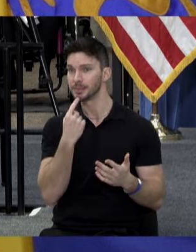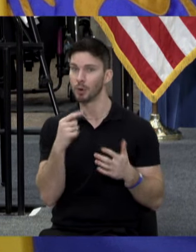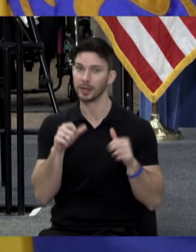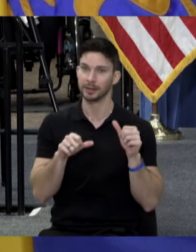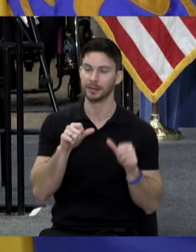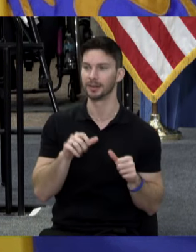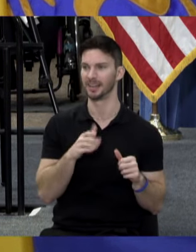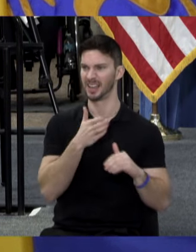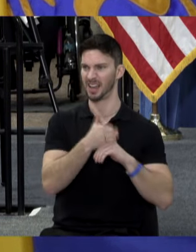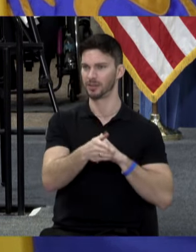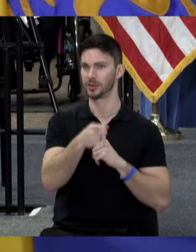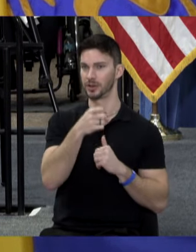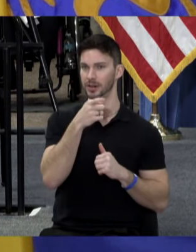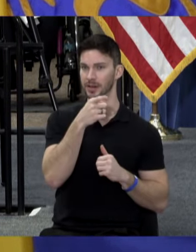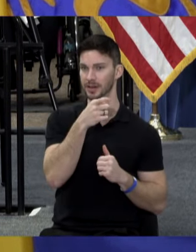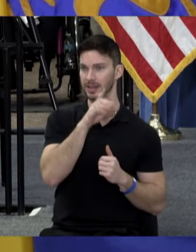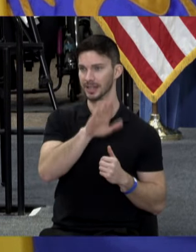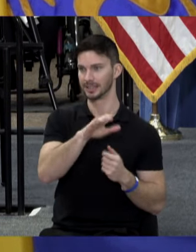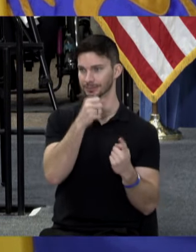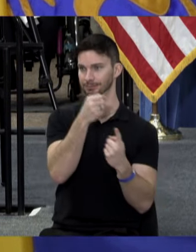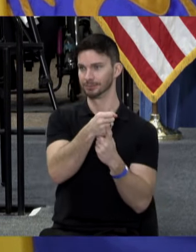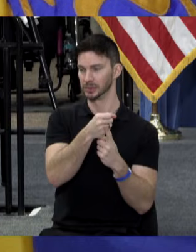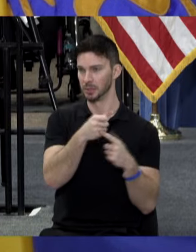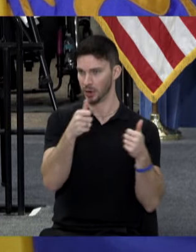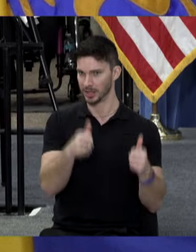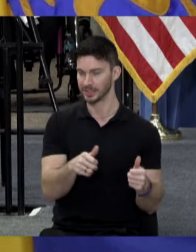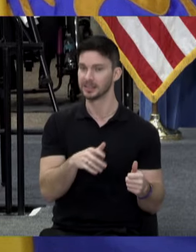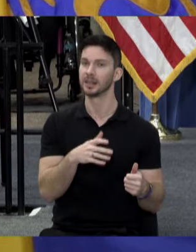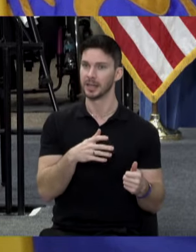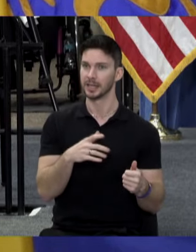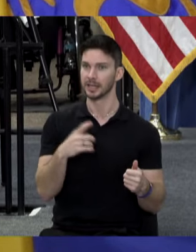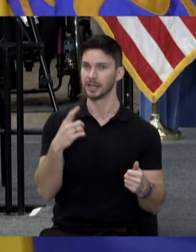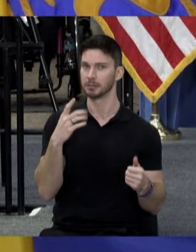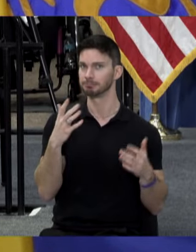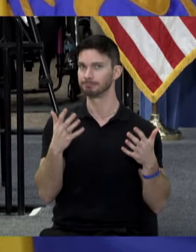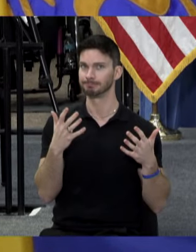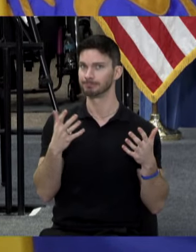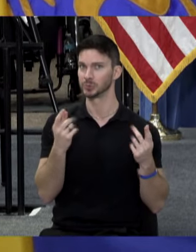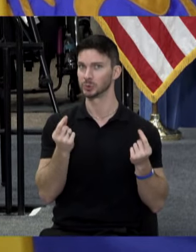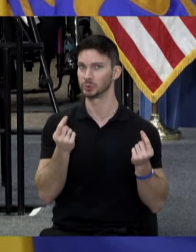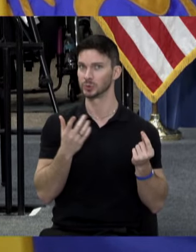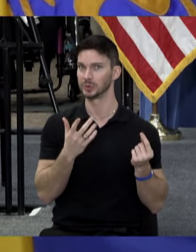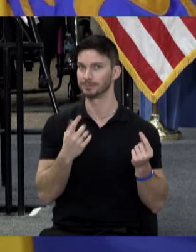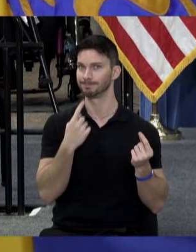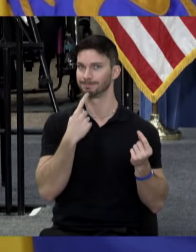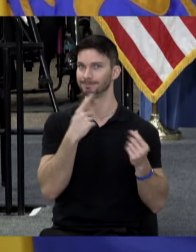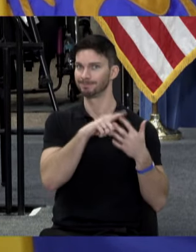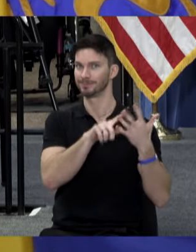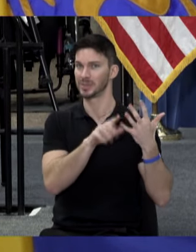his paralysis. And so he decided to take the LSAT. We were connected with some really great mentors